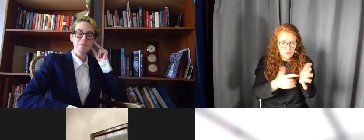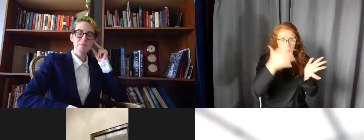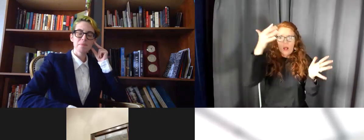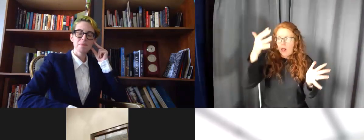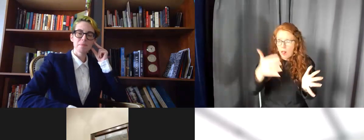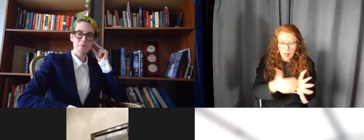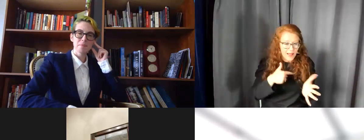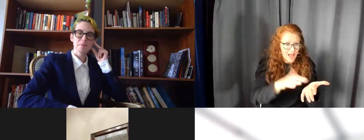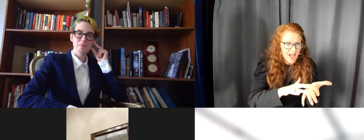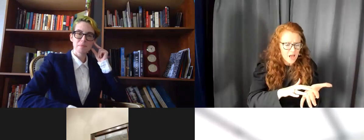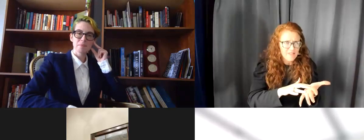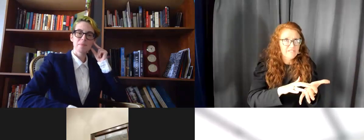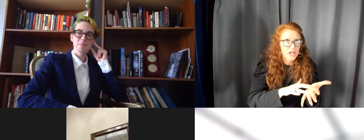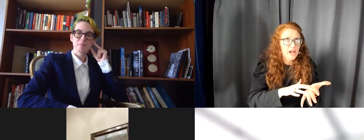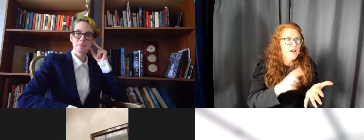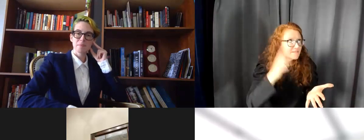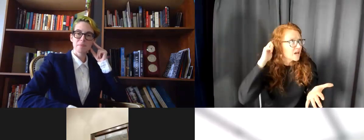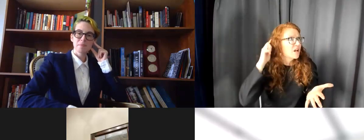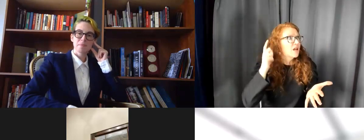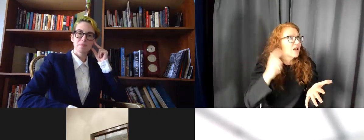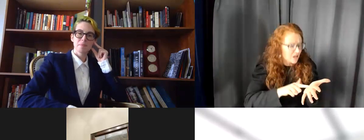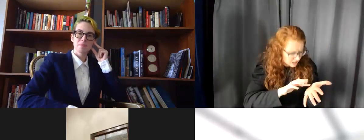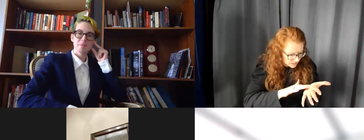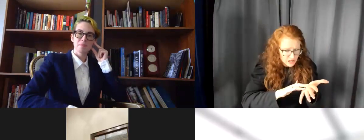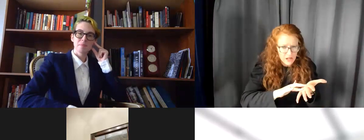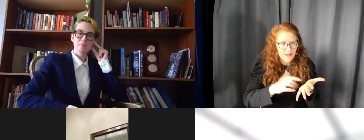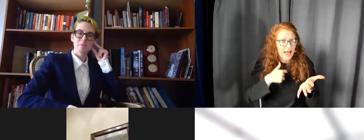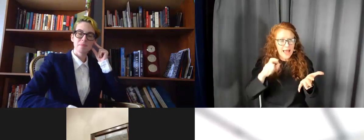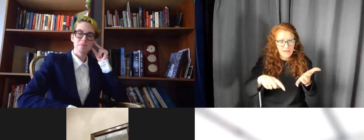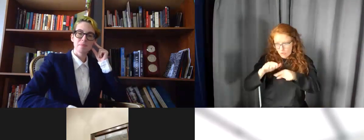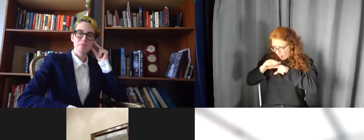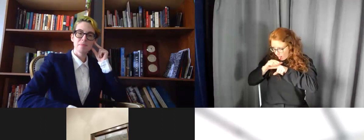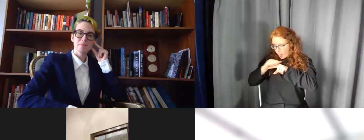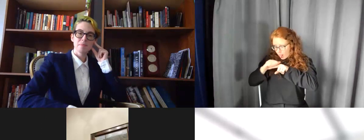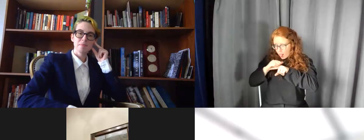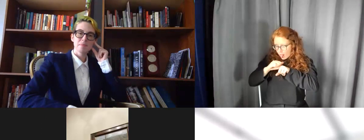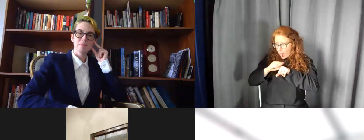Jordan Radford: I have to keep up with my knowledge of Royal. Who would I come to